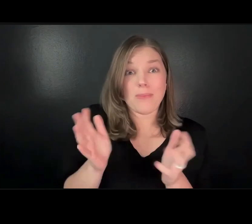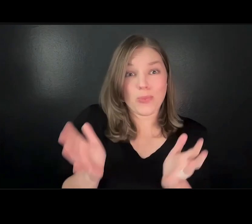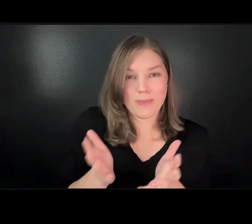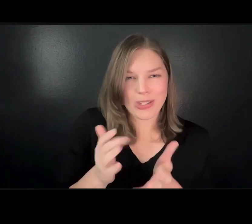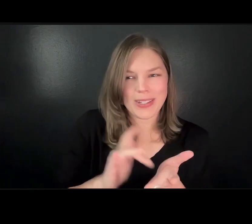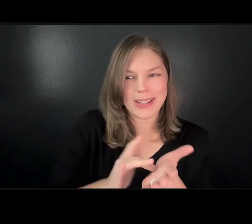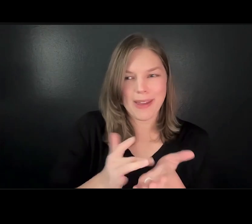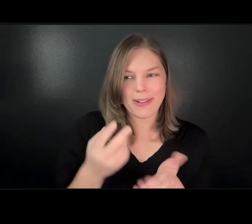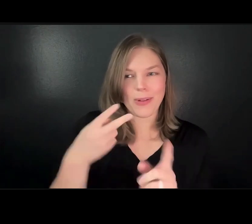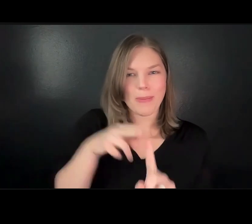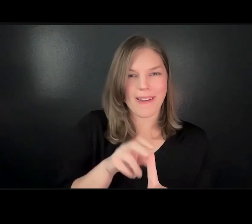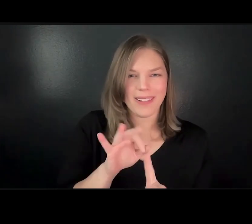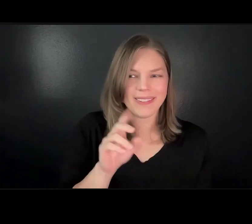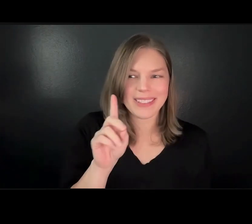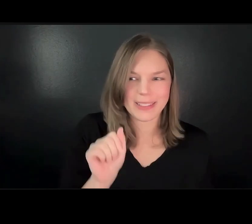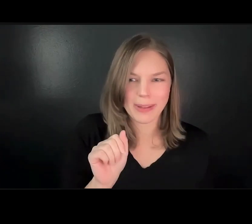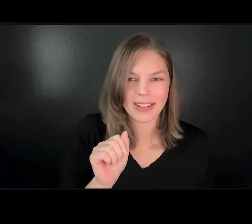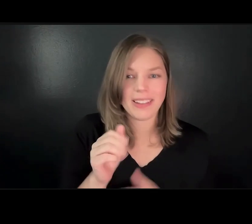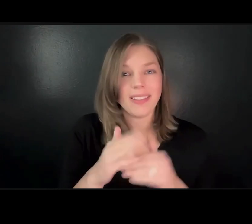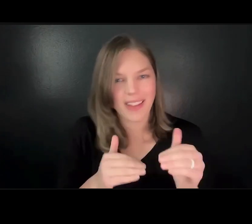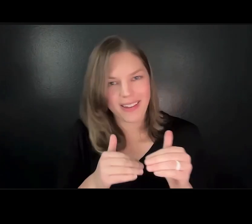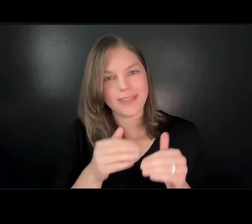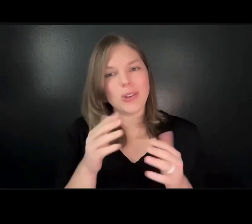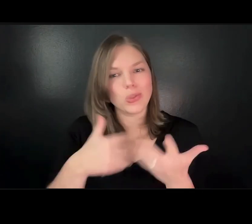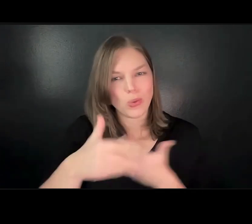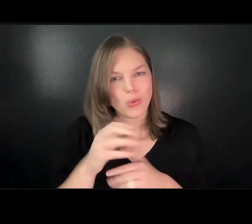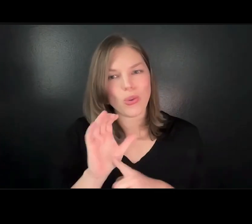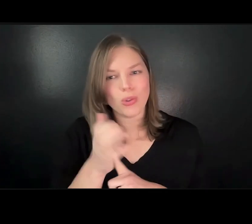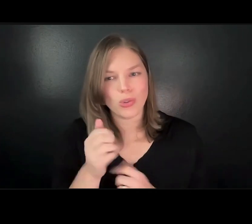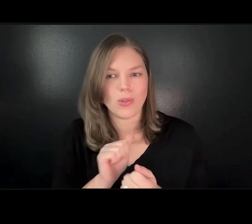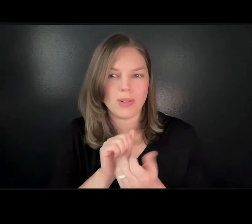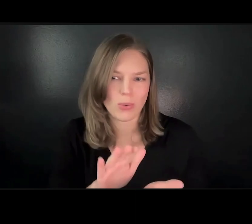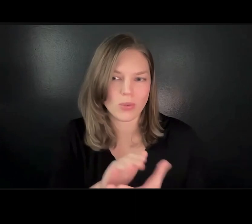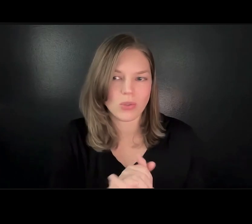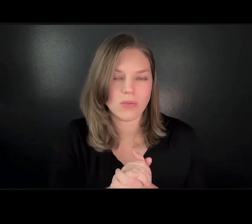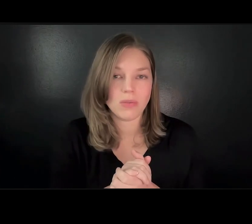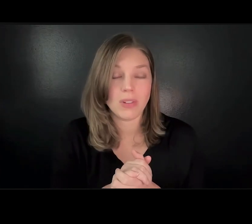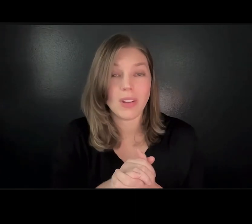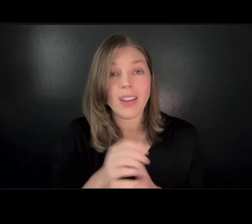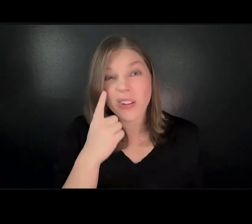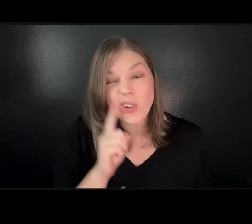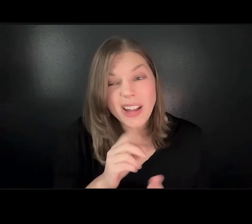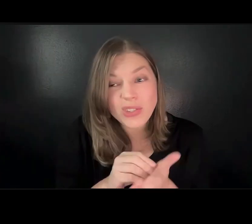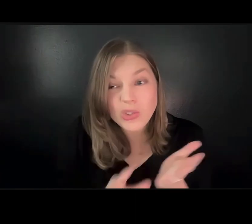This perpetuates a medical model on disability rather than the social or cultural approach.